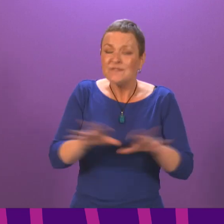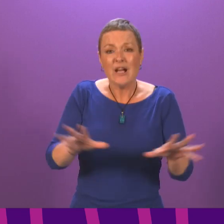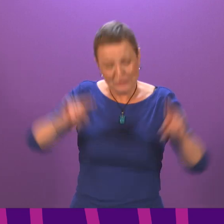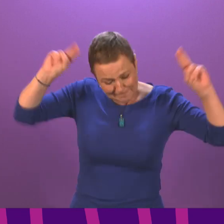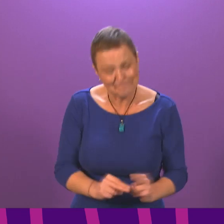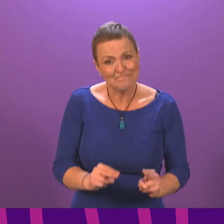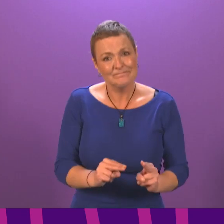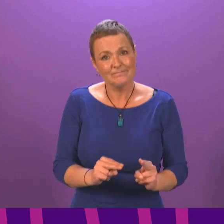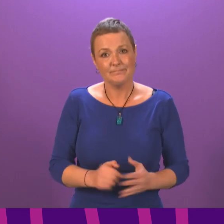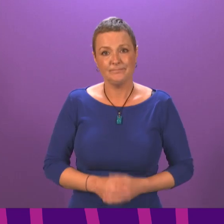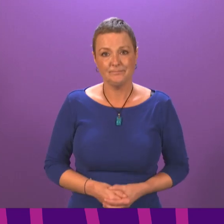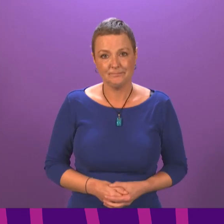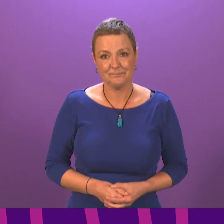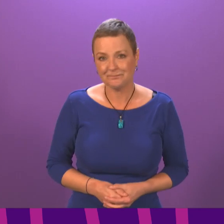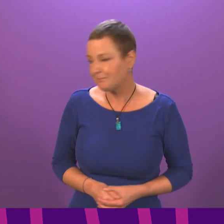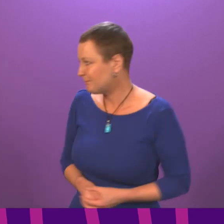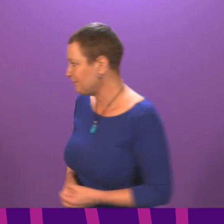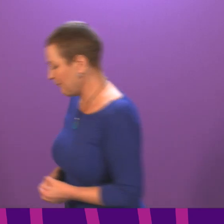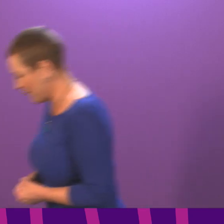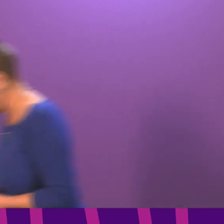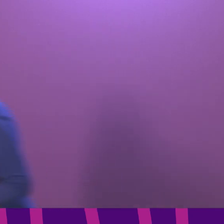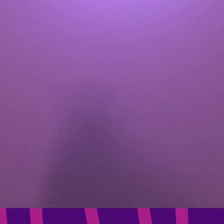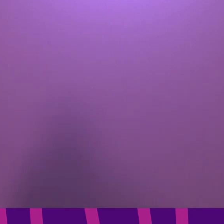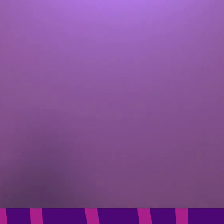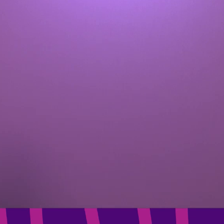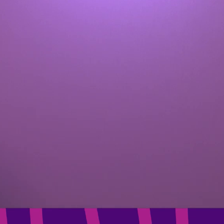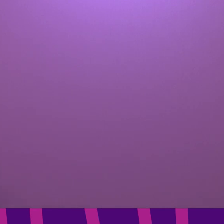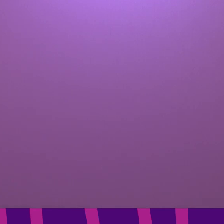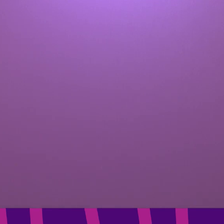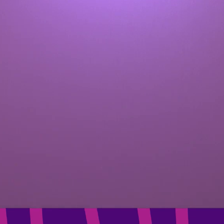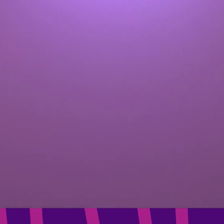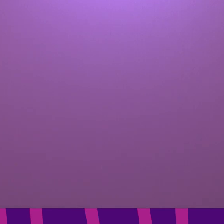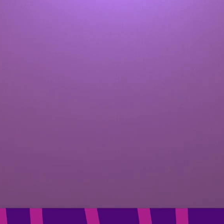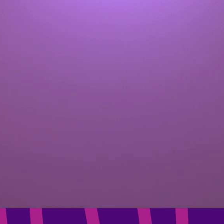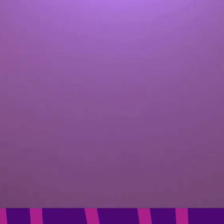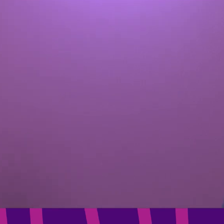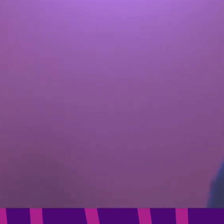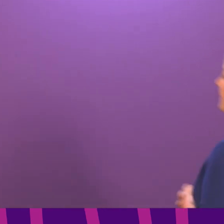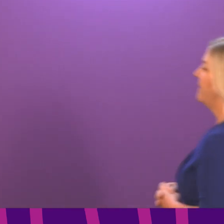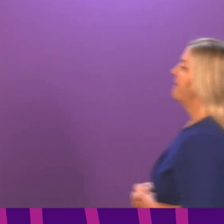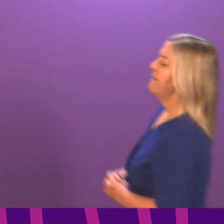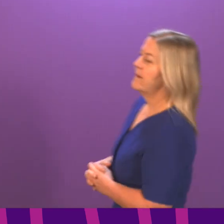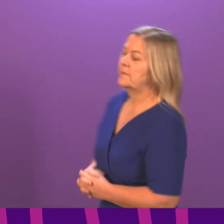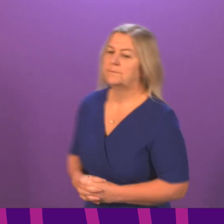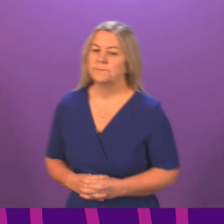Shona Robison (Dundee City East) (SNP): Yesterday, the Westminster Government announced